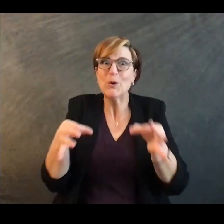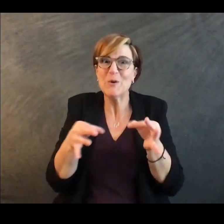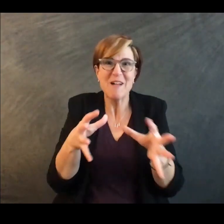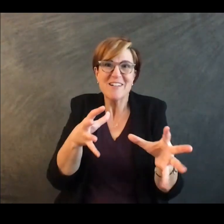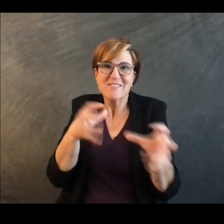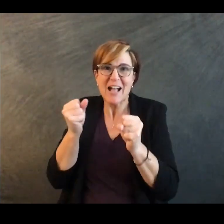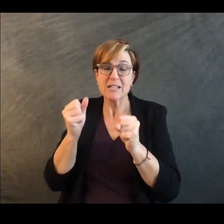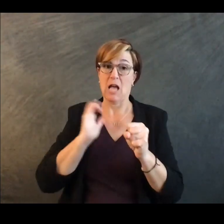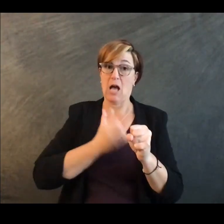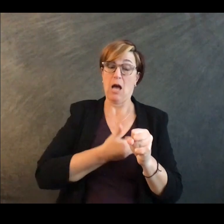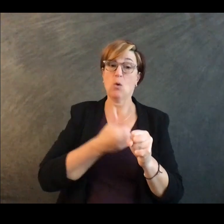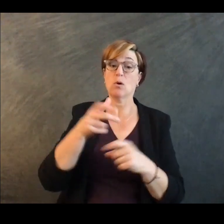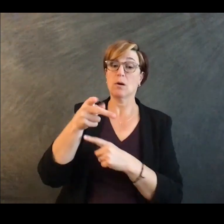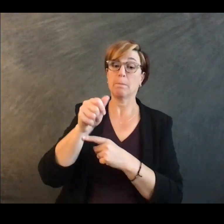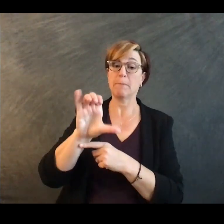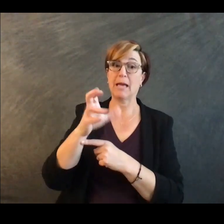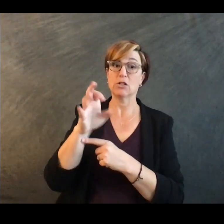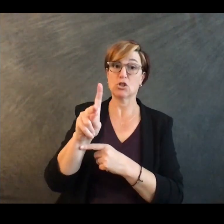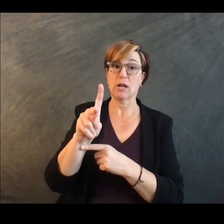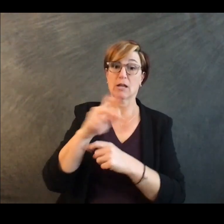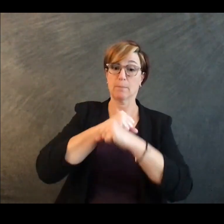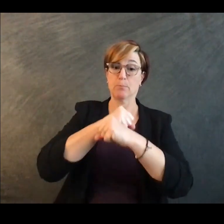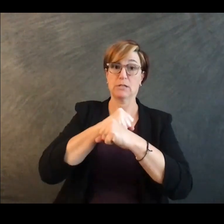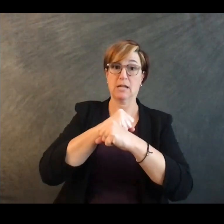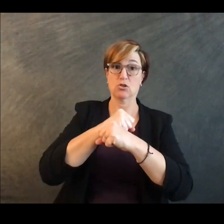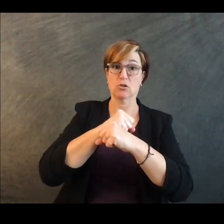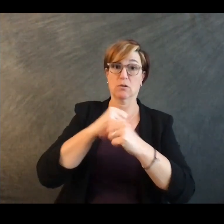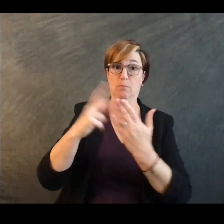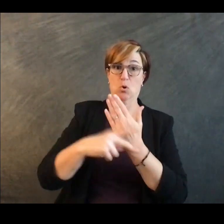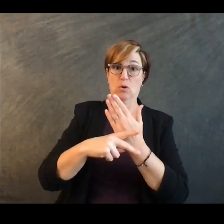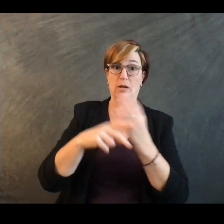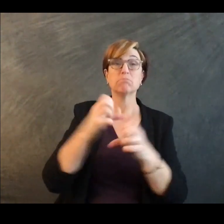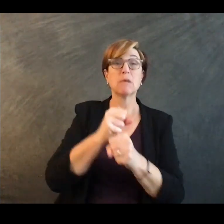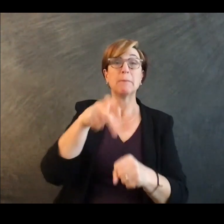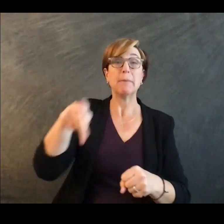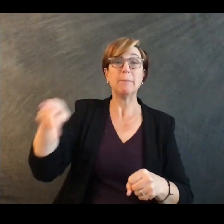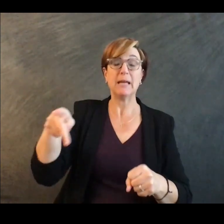incredible so based on the incredible success of the program I'm announcing